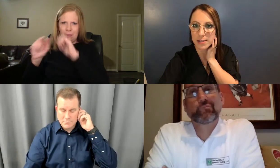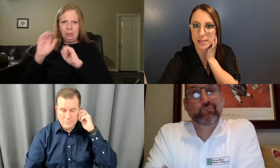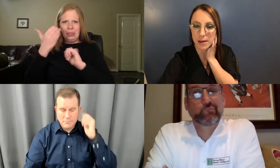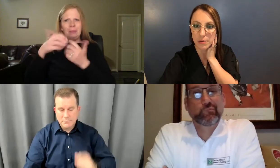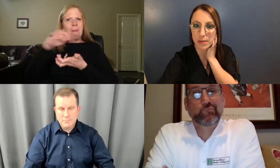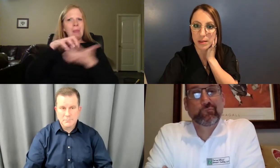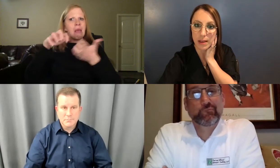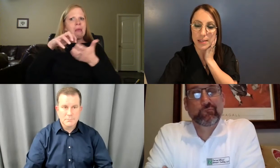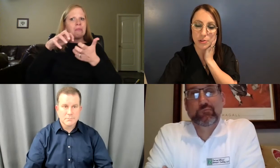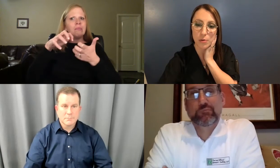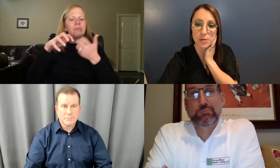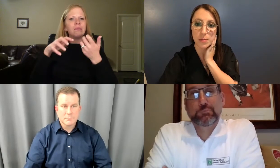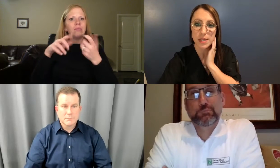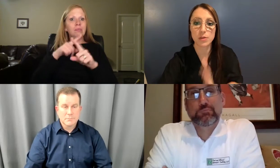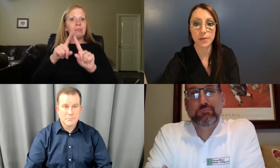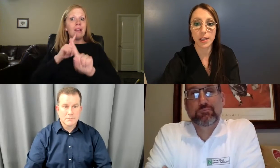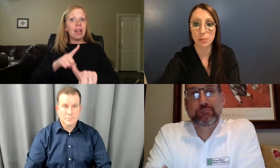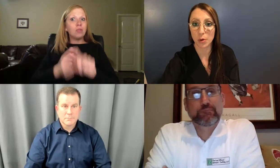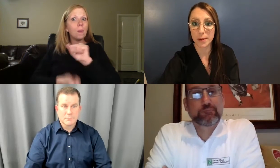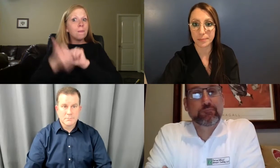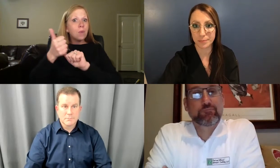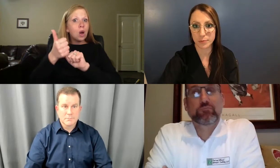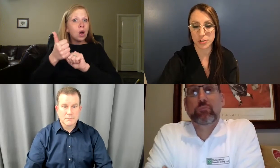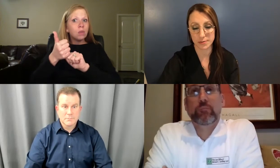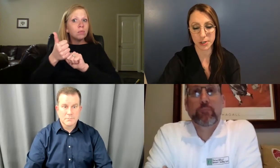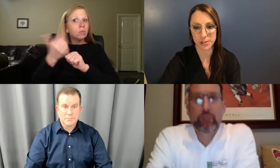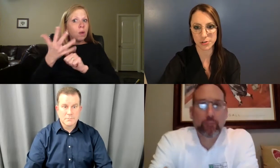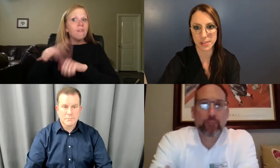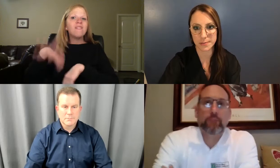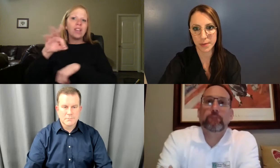is that the answer that most people said was finding employment, which is very interesting.